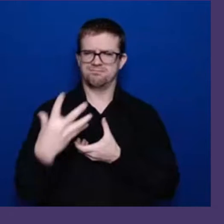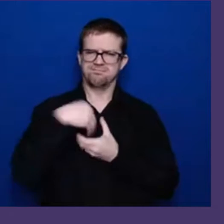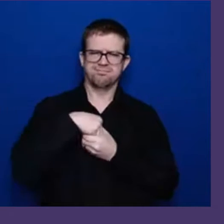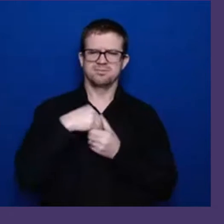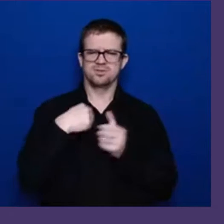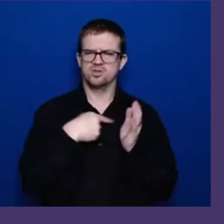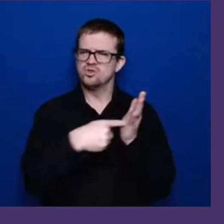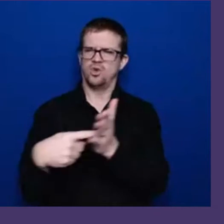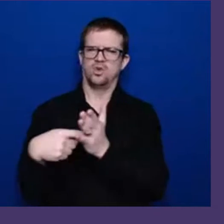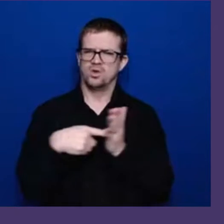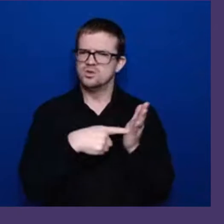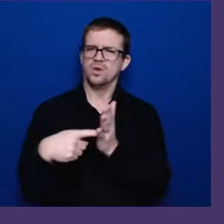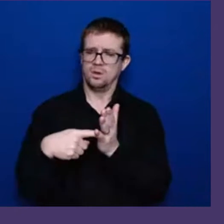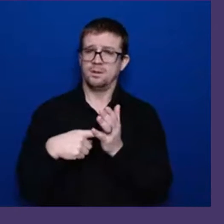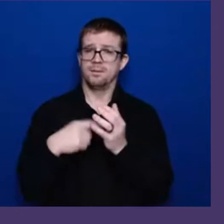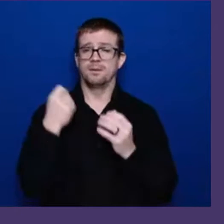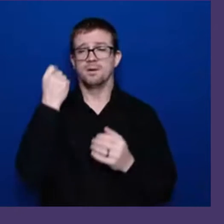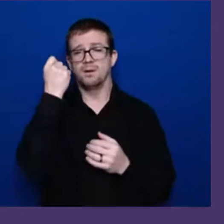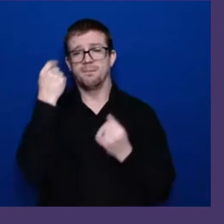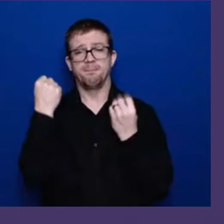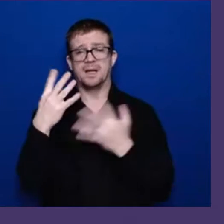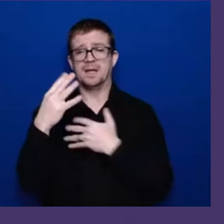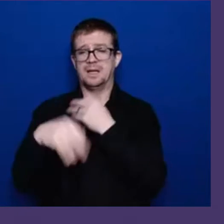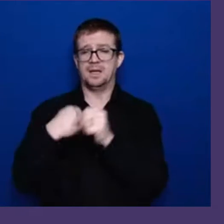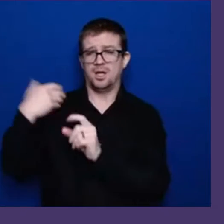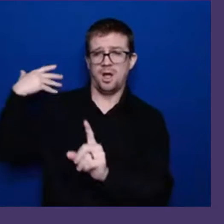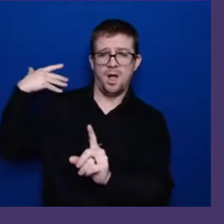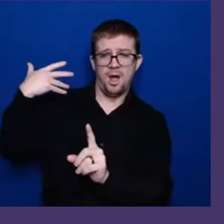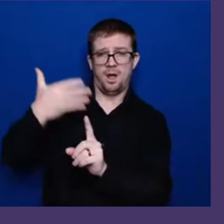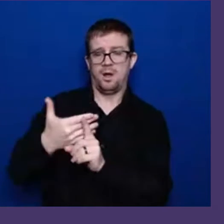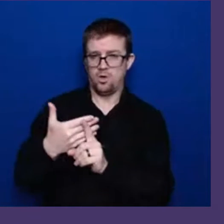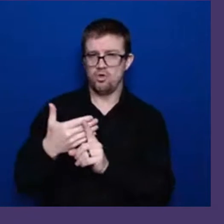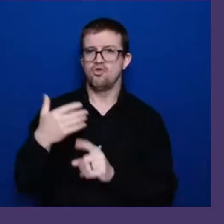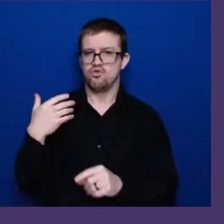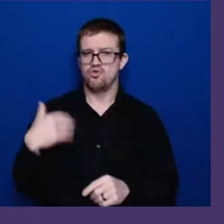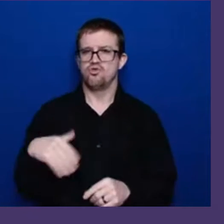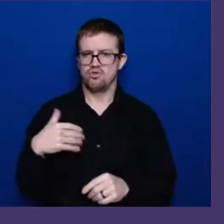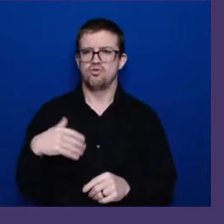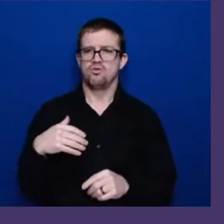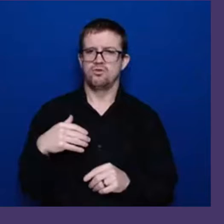a place where I would not say that word. I would not associate.